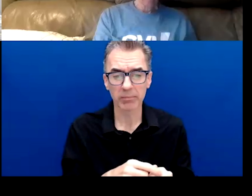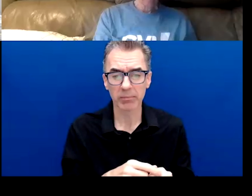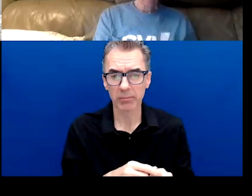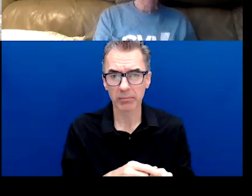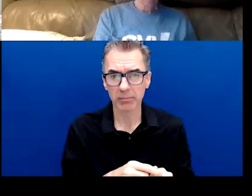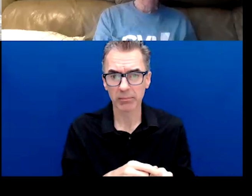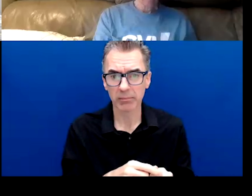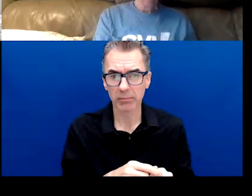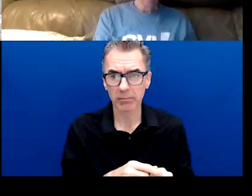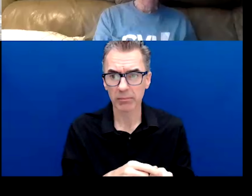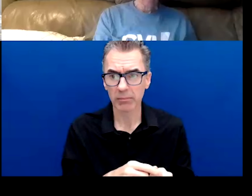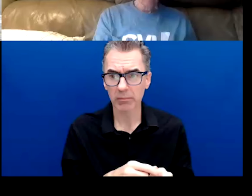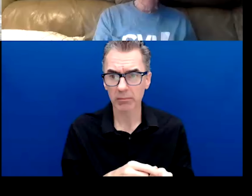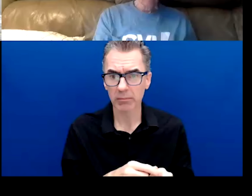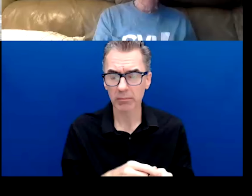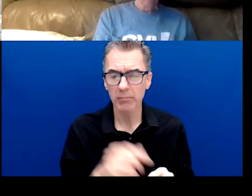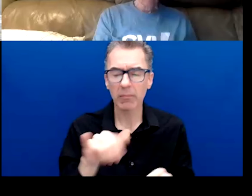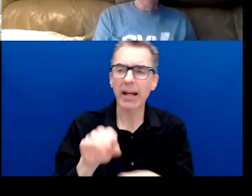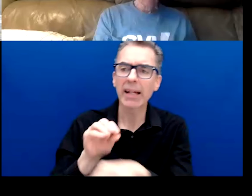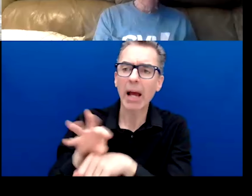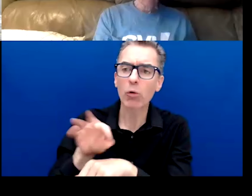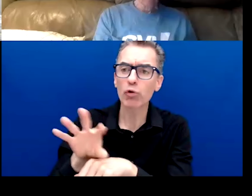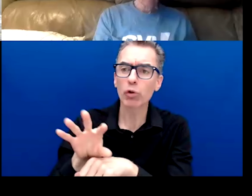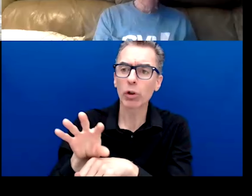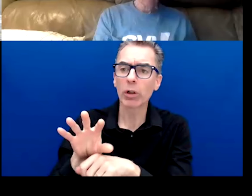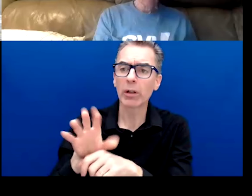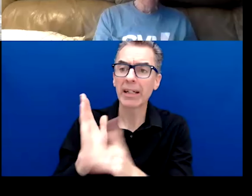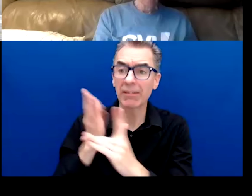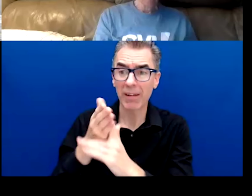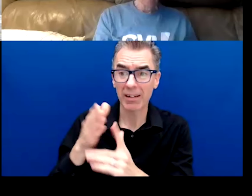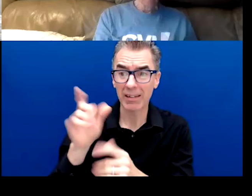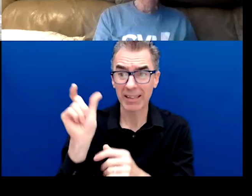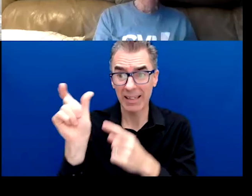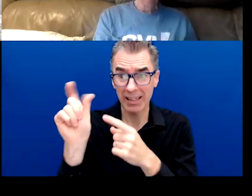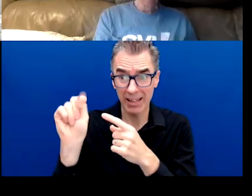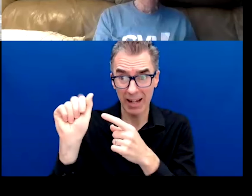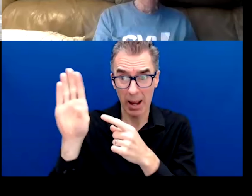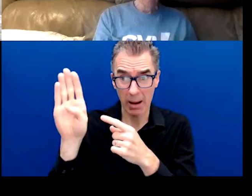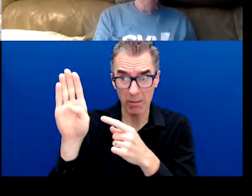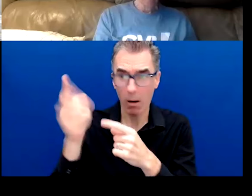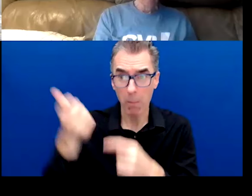you guys eliminated the counselor intervention tab. That used to be on there. That's no longer there.